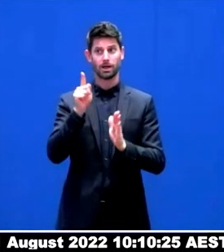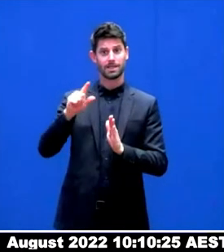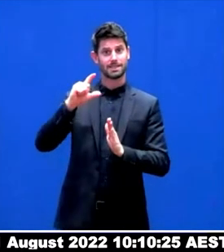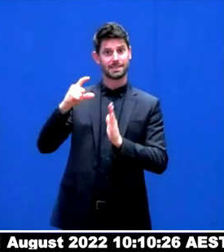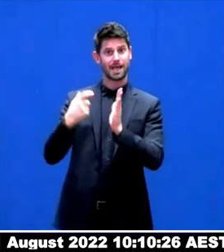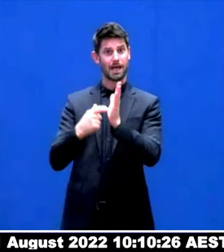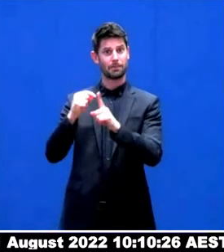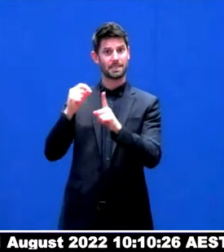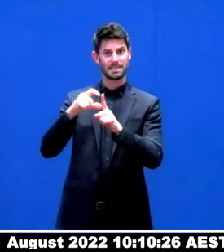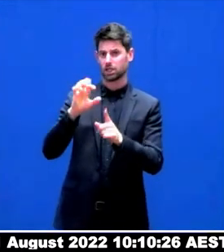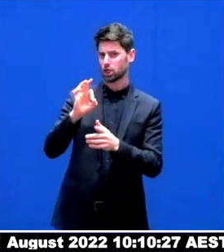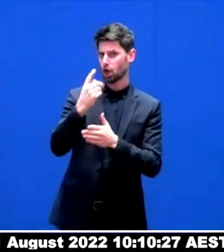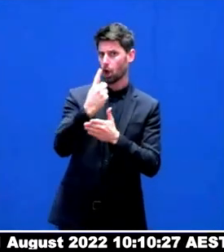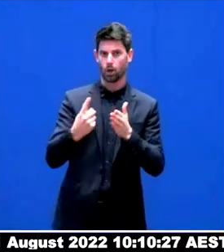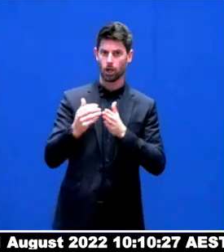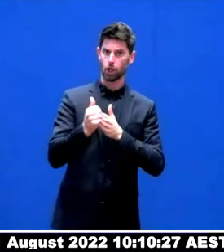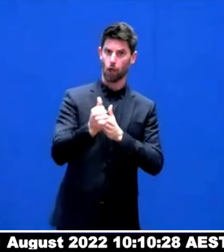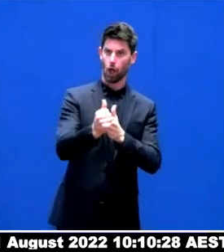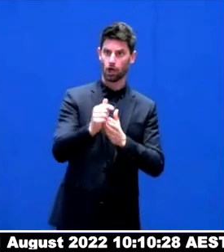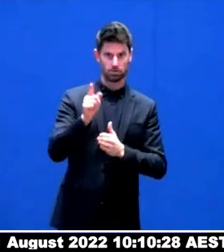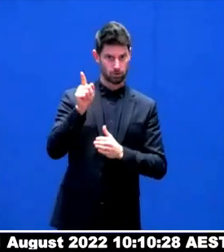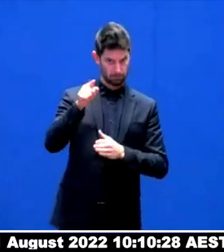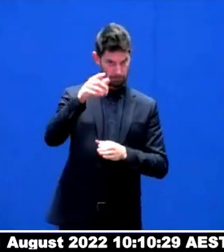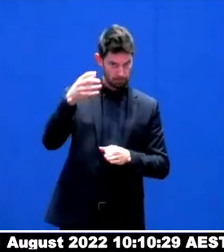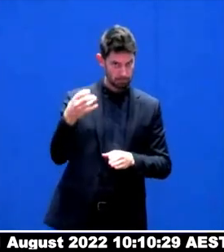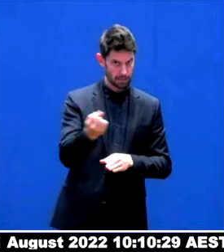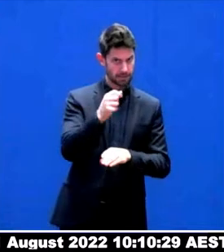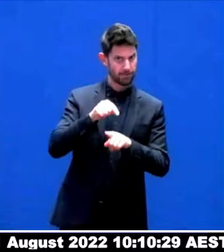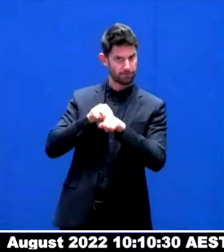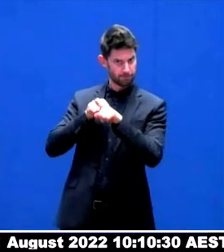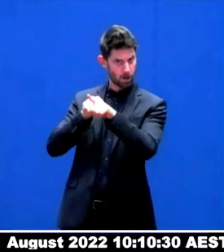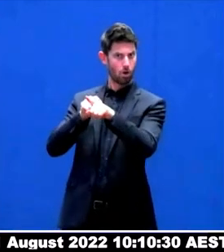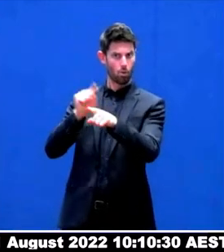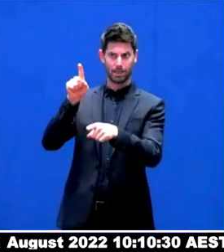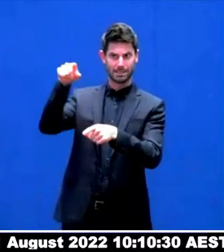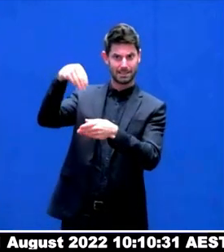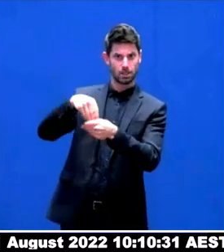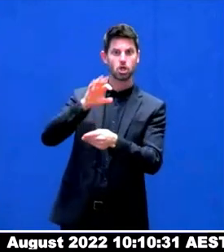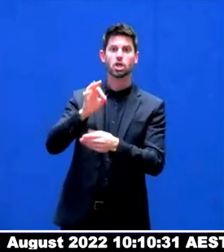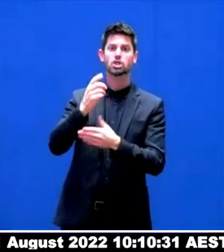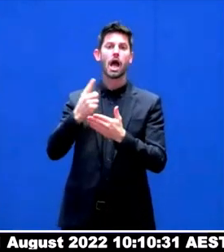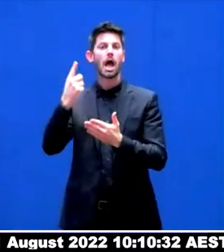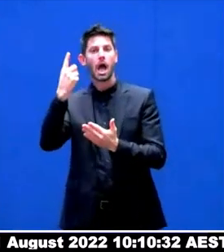than guide; it creates binding international legal obligations on the department, does it not? DEBBIE MITCHELL: It does.